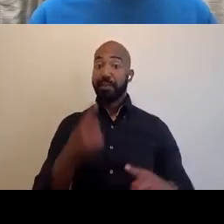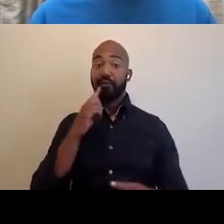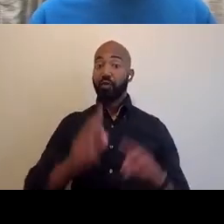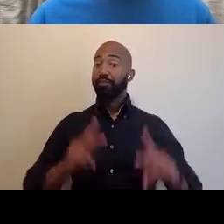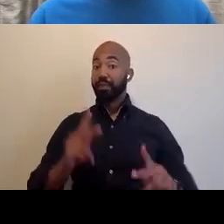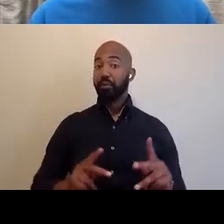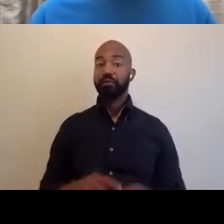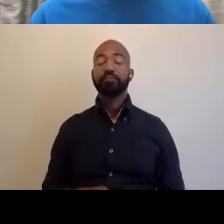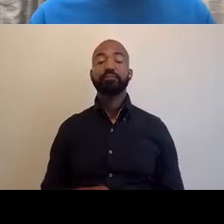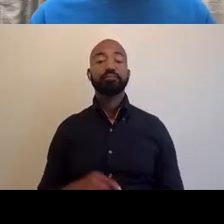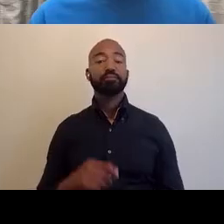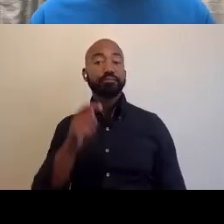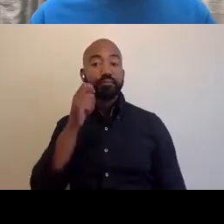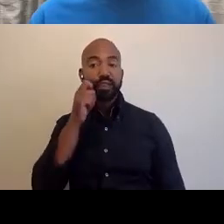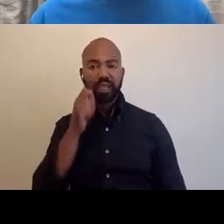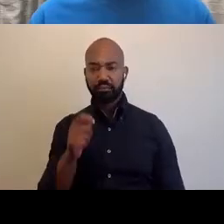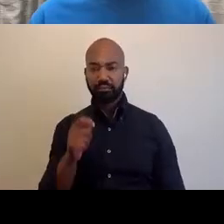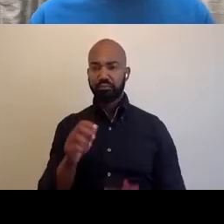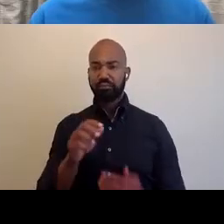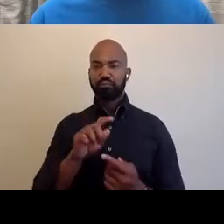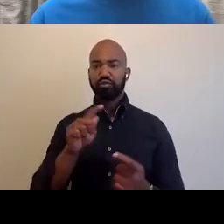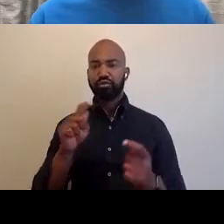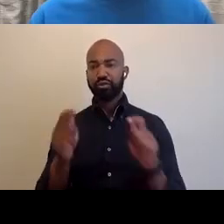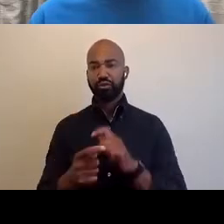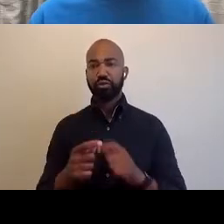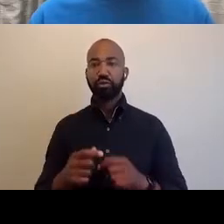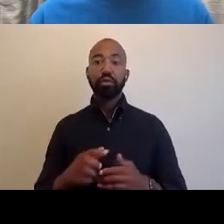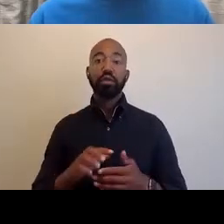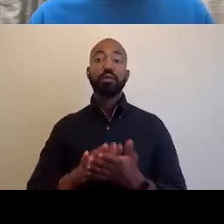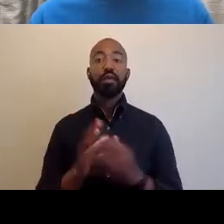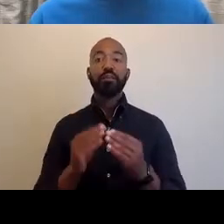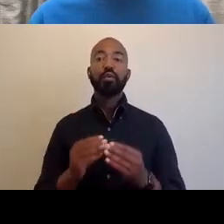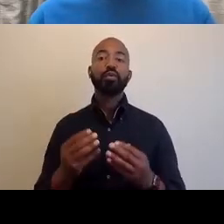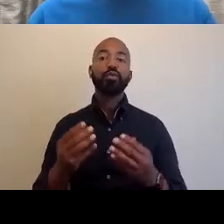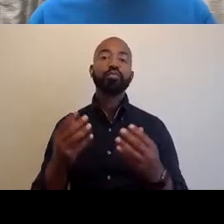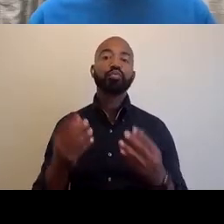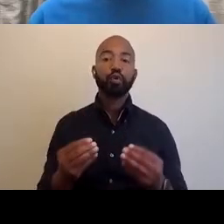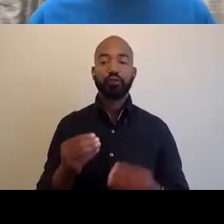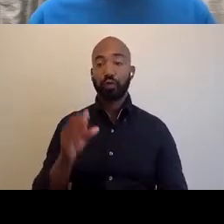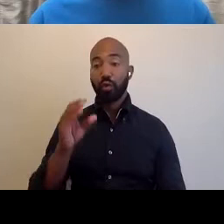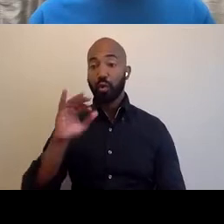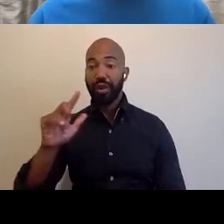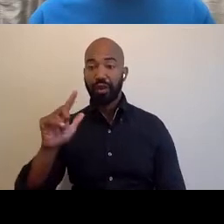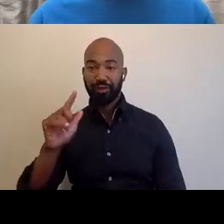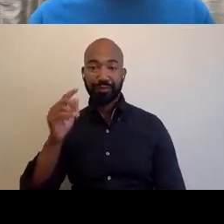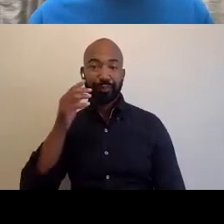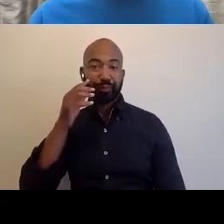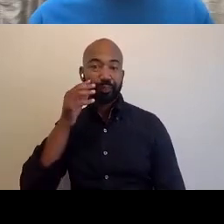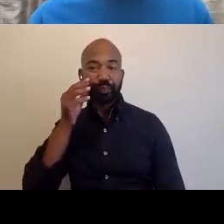Skin changes also occur, so skin typically becomes softer, it's less oily, and then some people will struggle